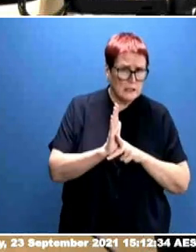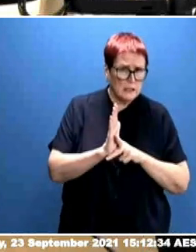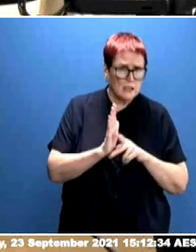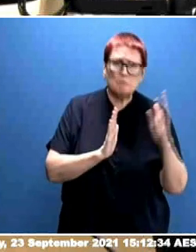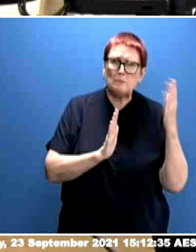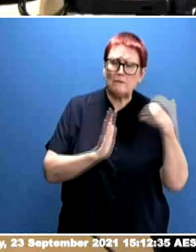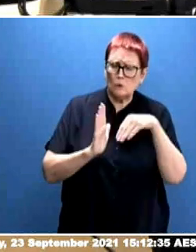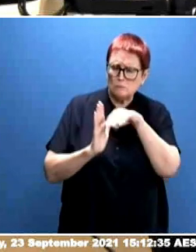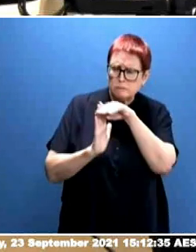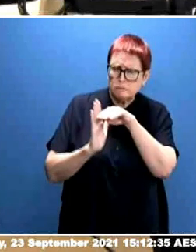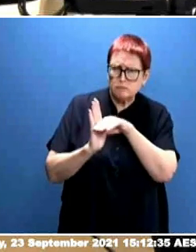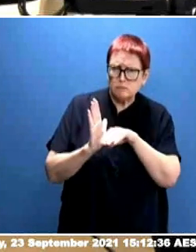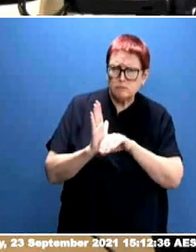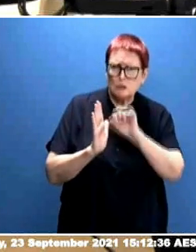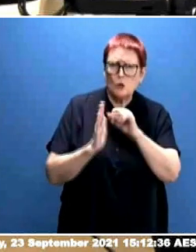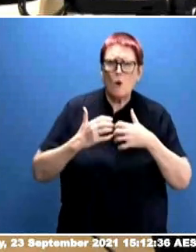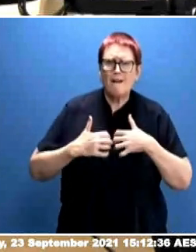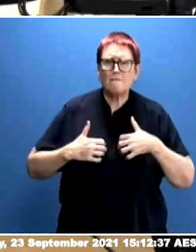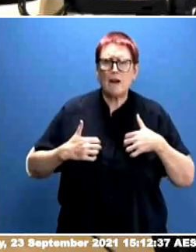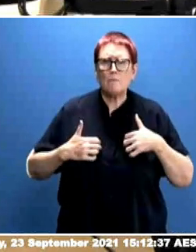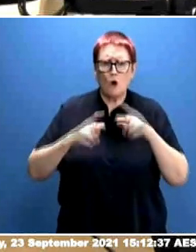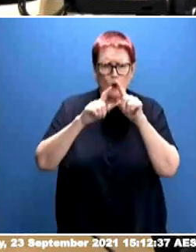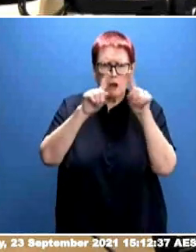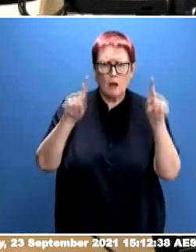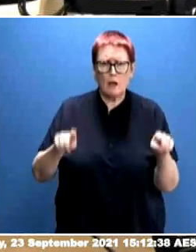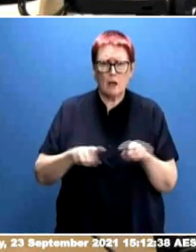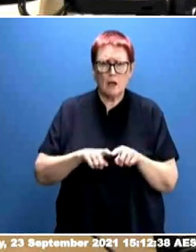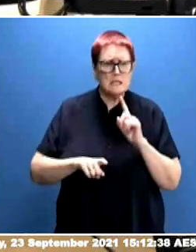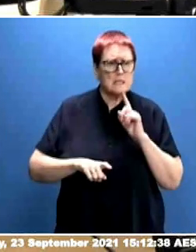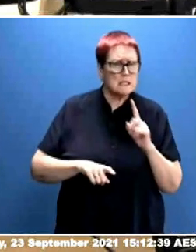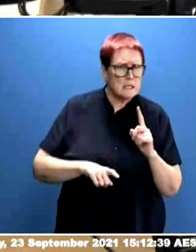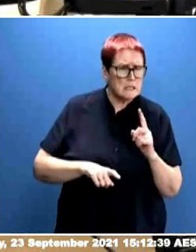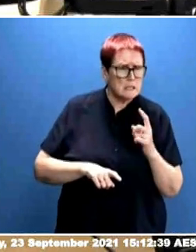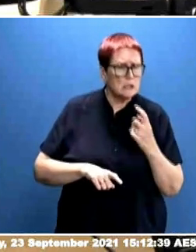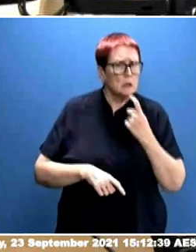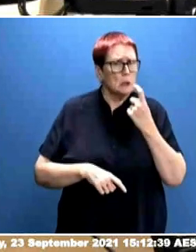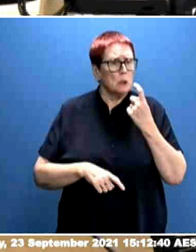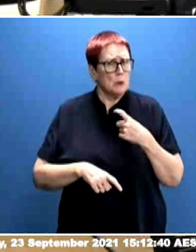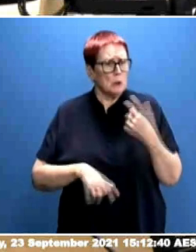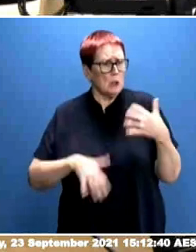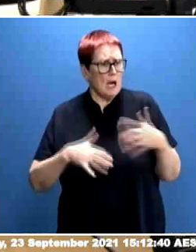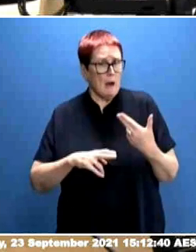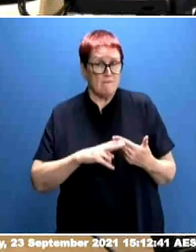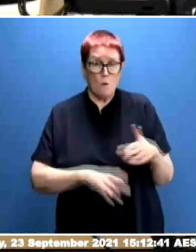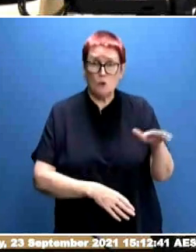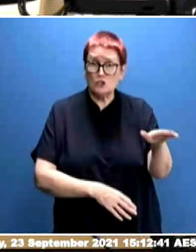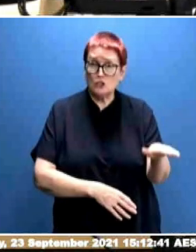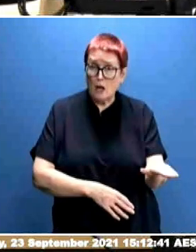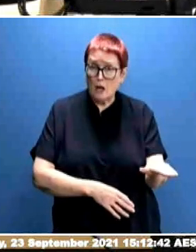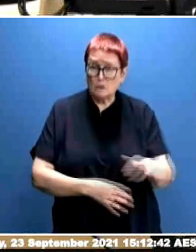framework document, it says "substantial risk of significant harm to the child". Yes.